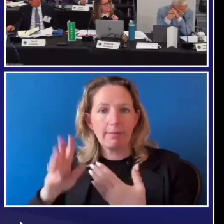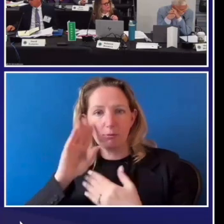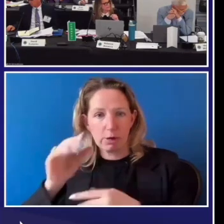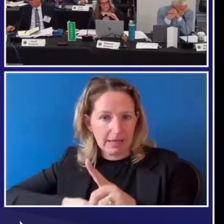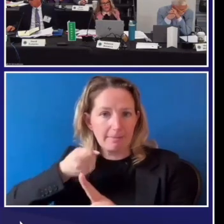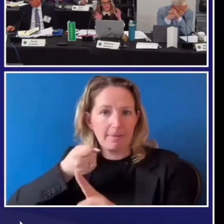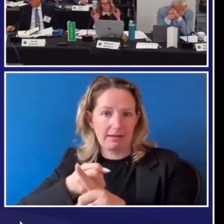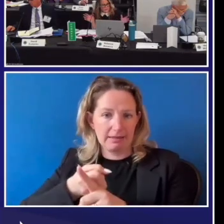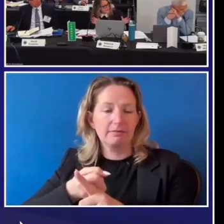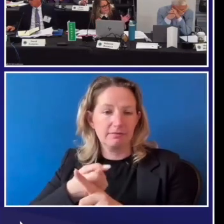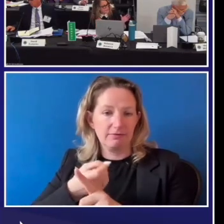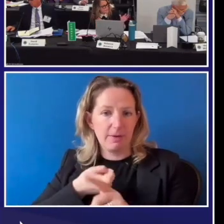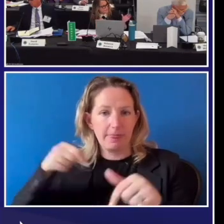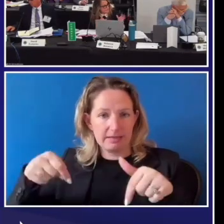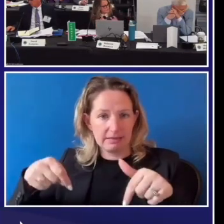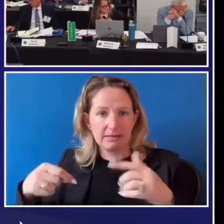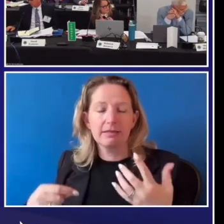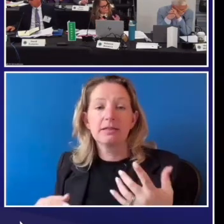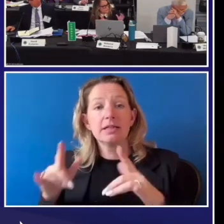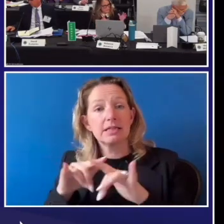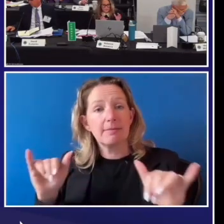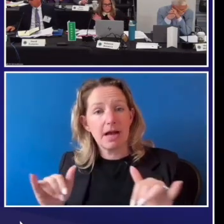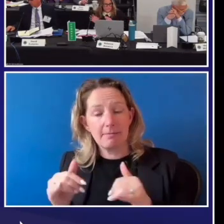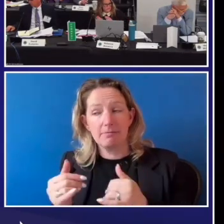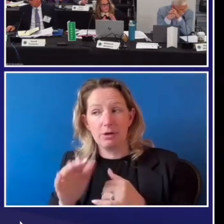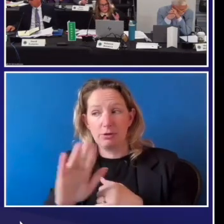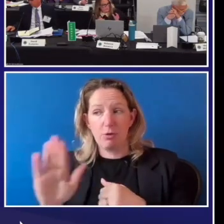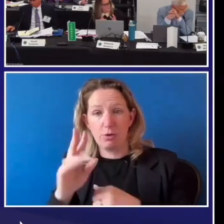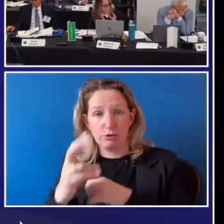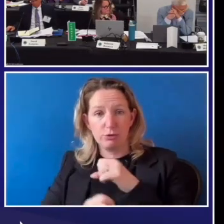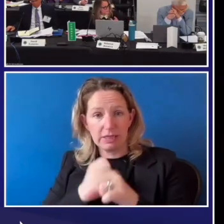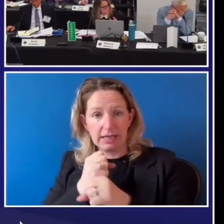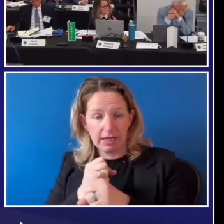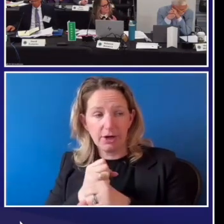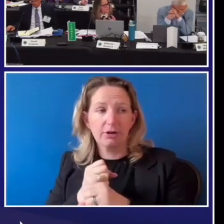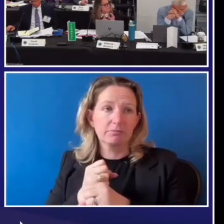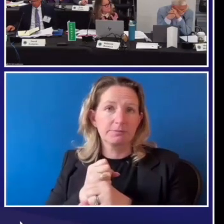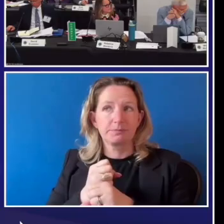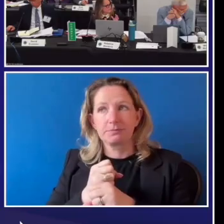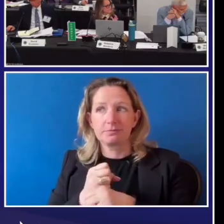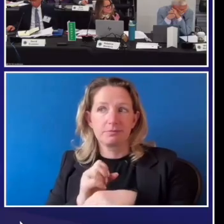And then we tie in your 2 year provision potentially or some other time frame, but, you know, our